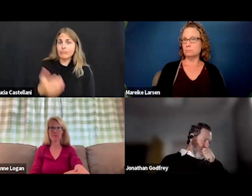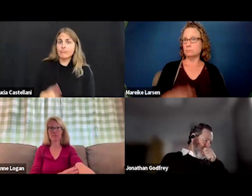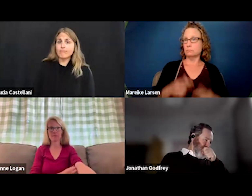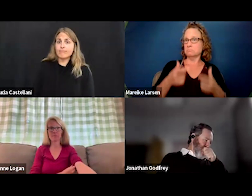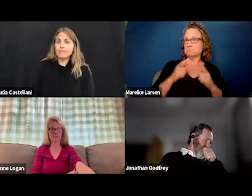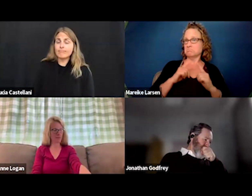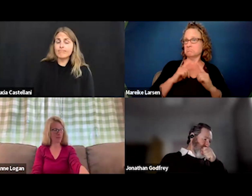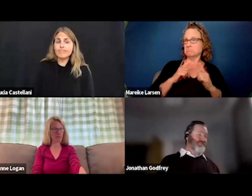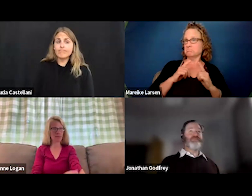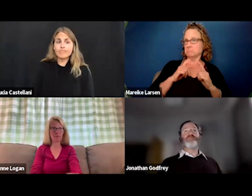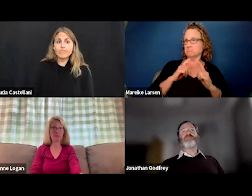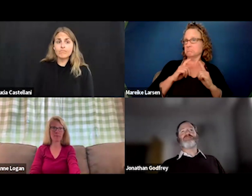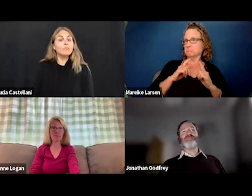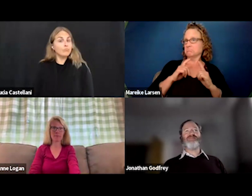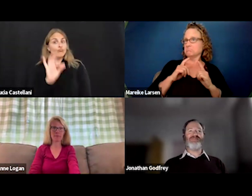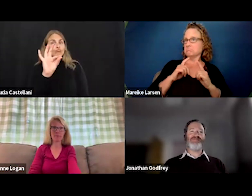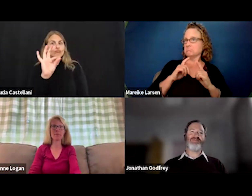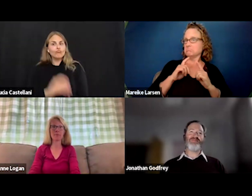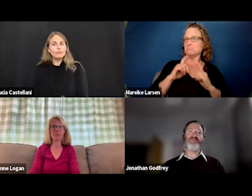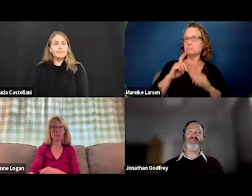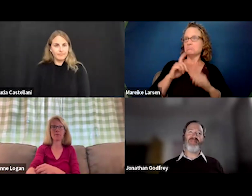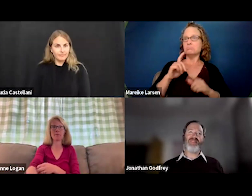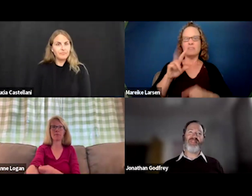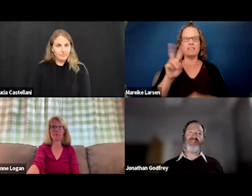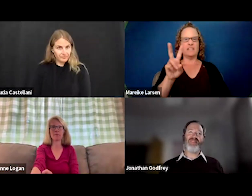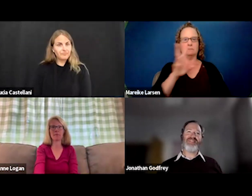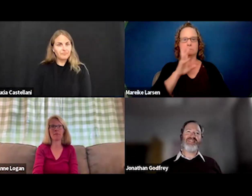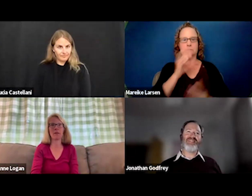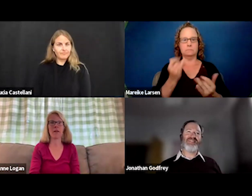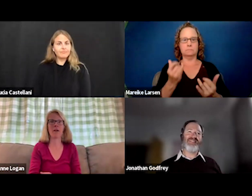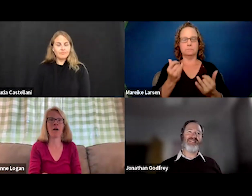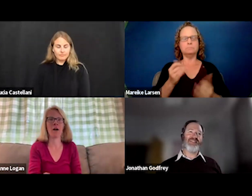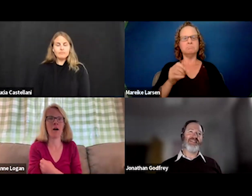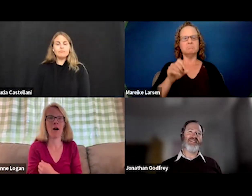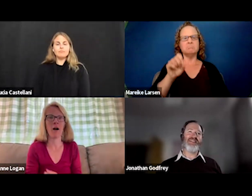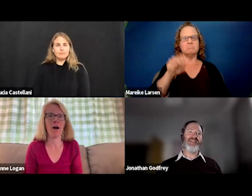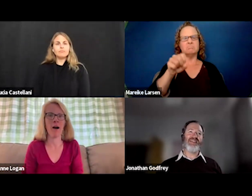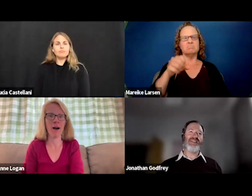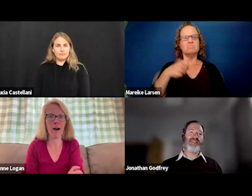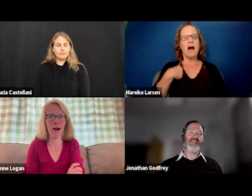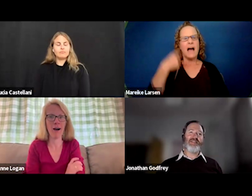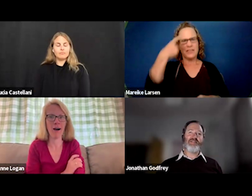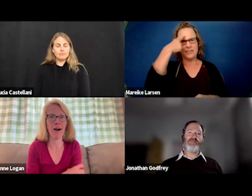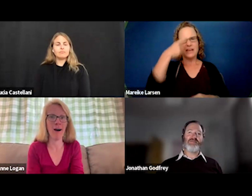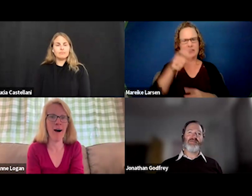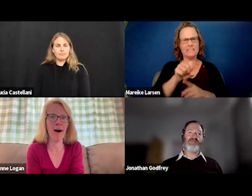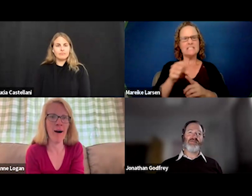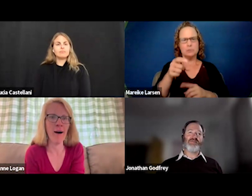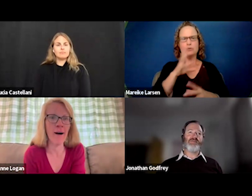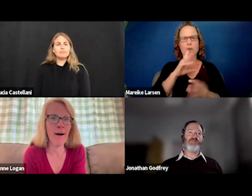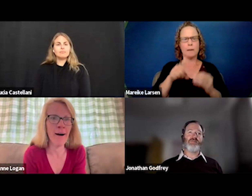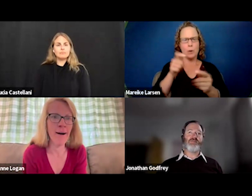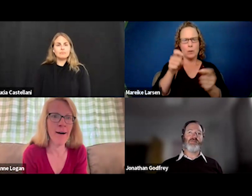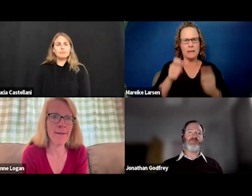Yeah, I think the case that you were talking about, to edit grammar or to generate code--